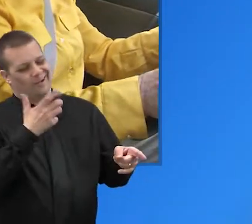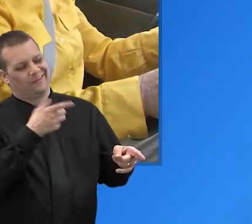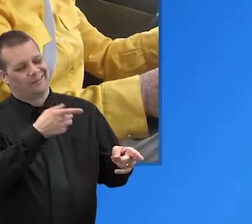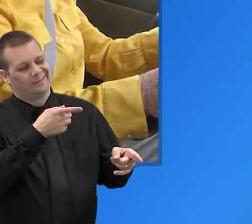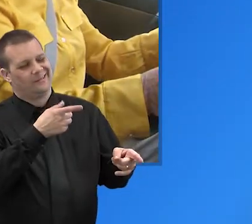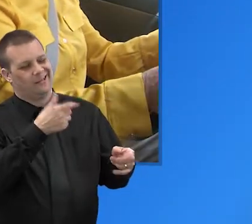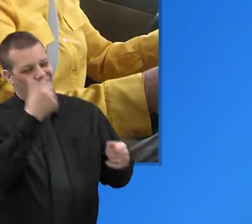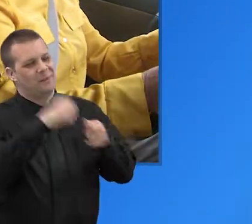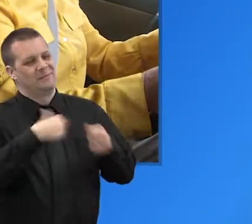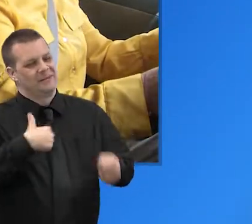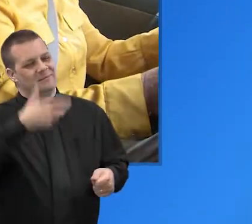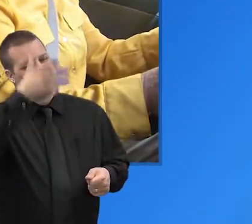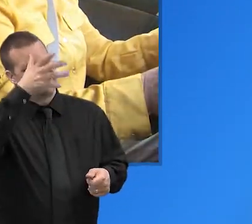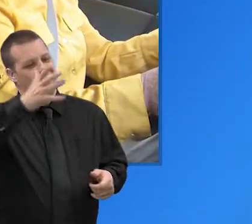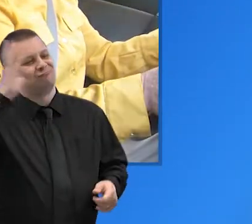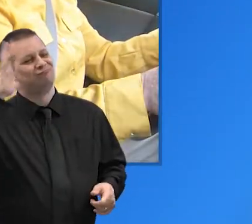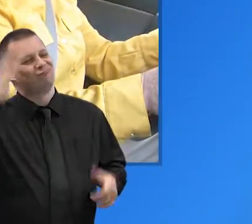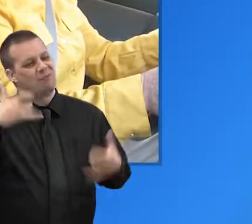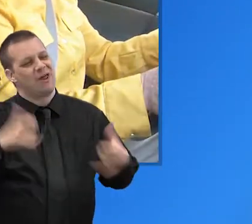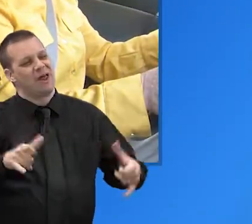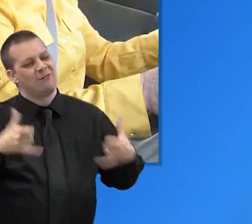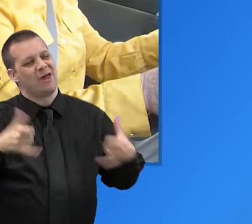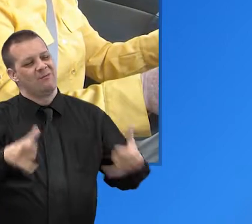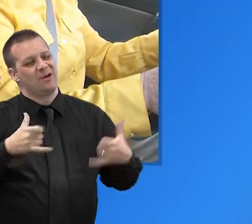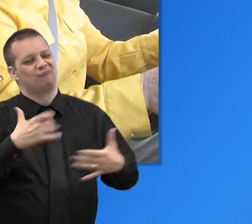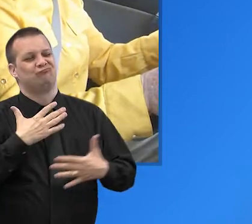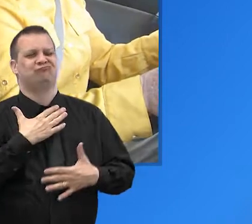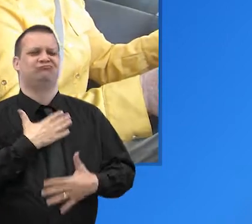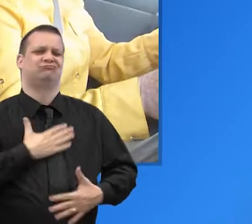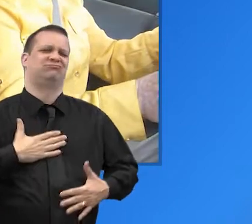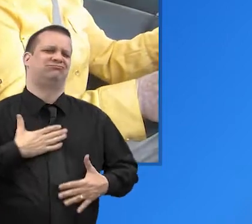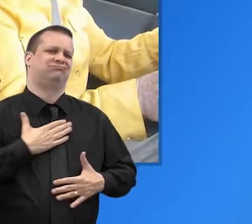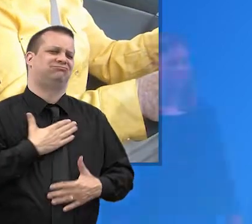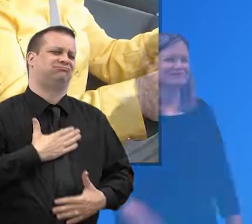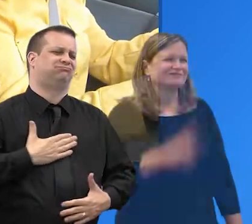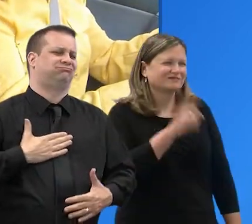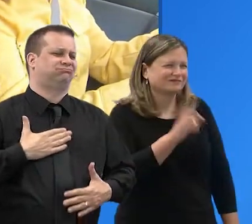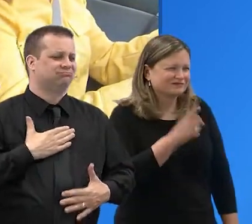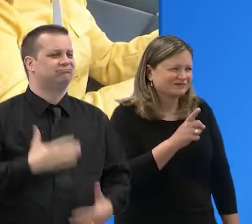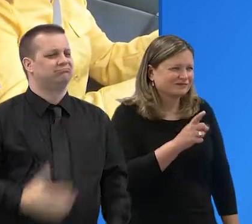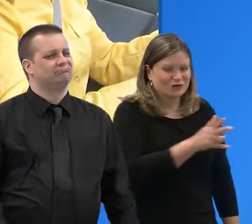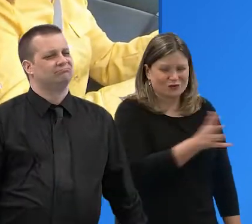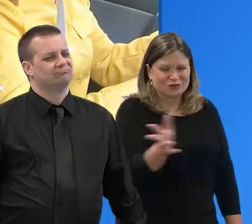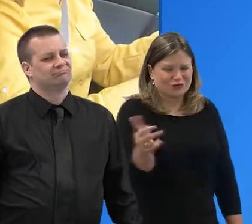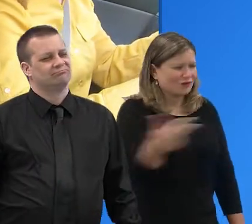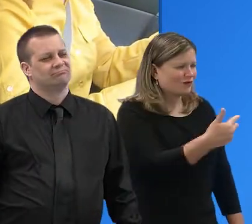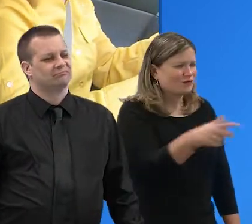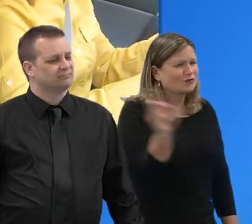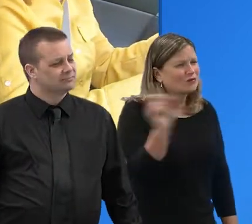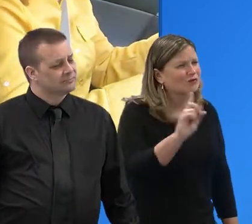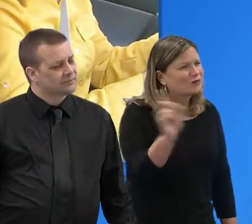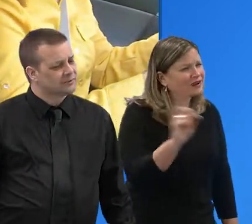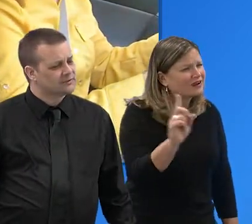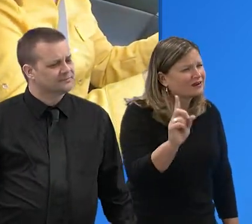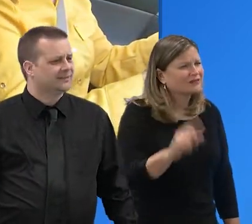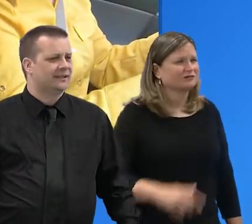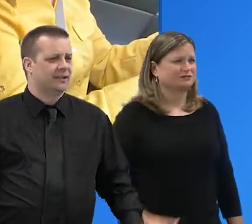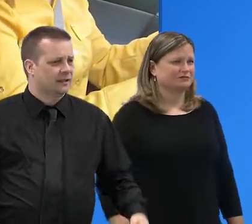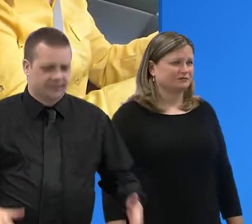I used to love playing ball with my old man. Brings back some great memories. I'm sure it does, but right now I'm lost. I don't know where I am.